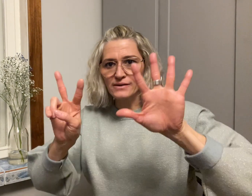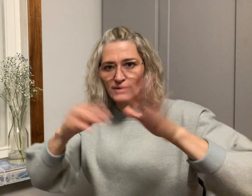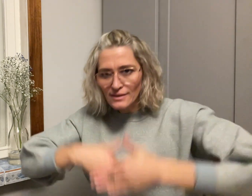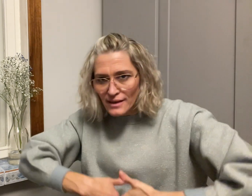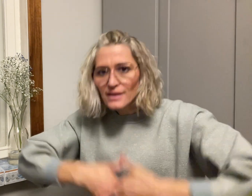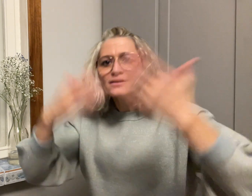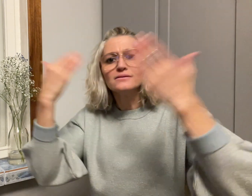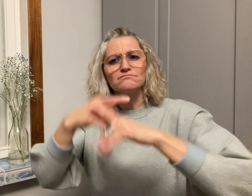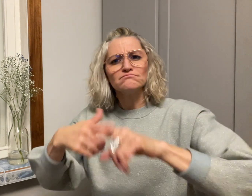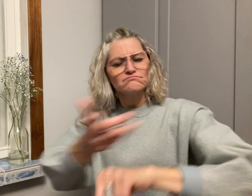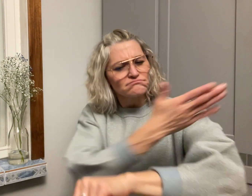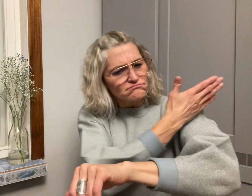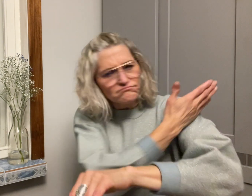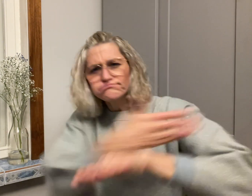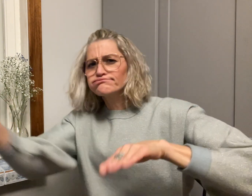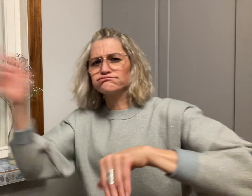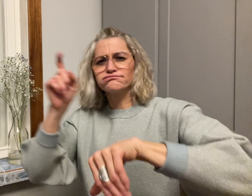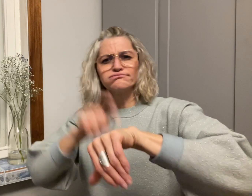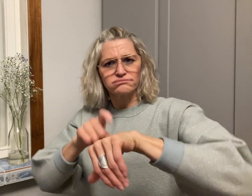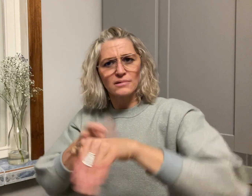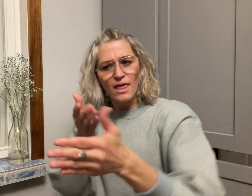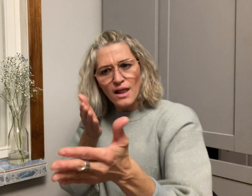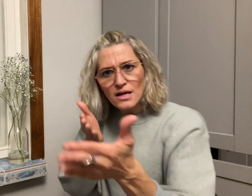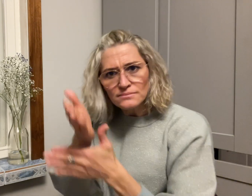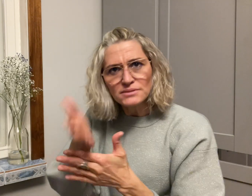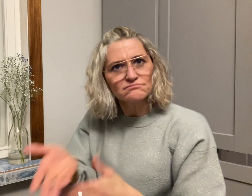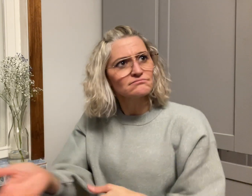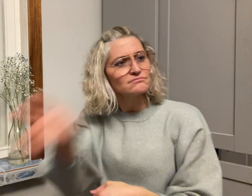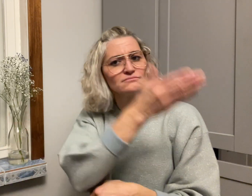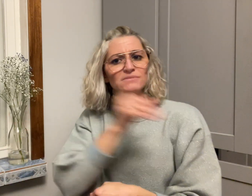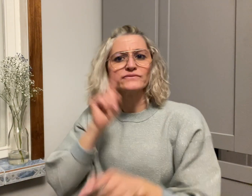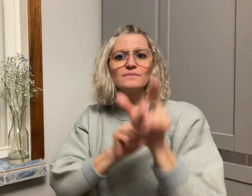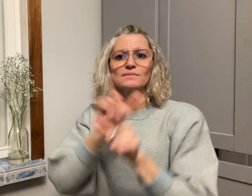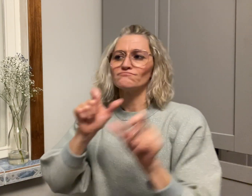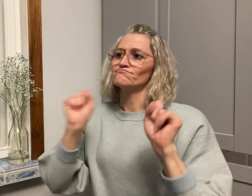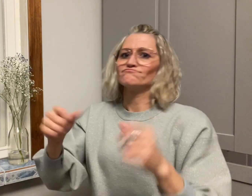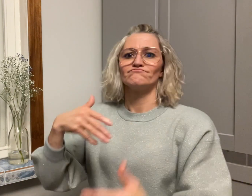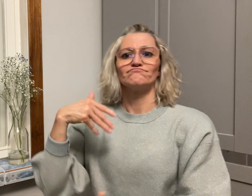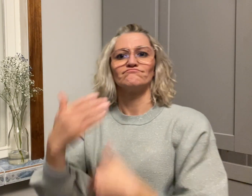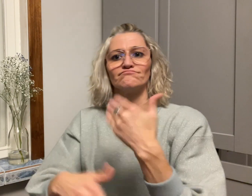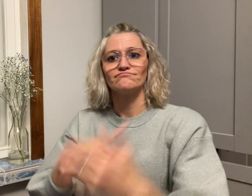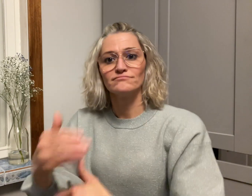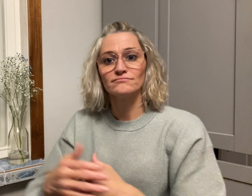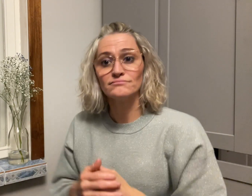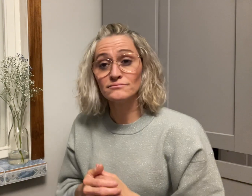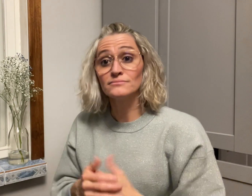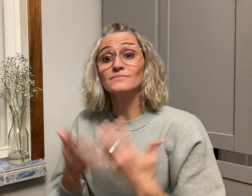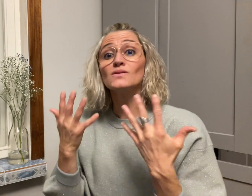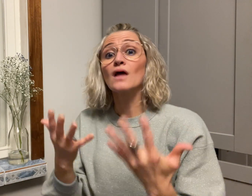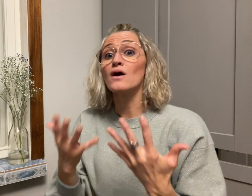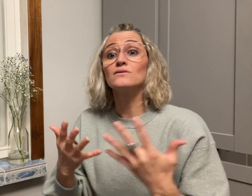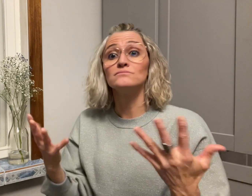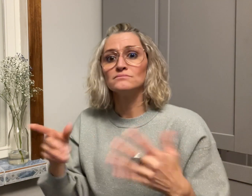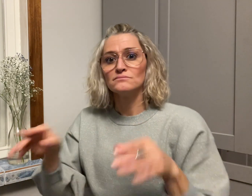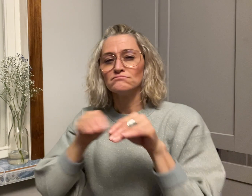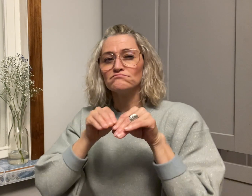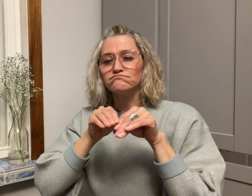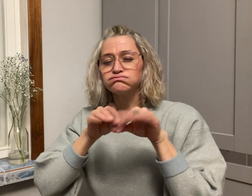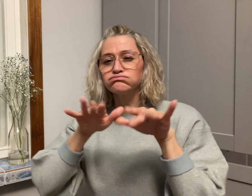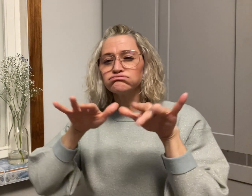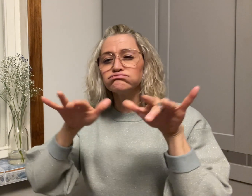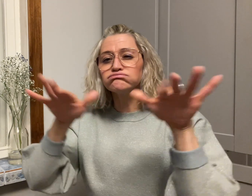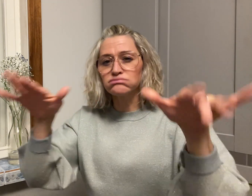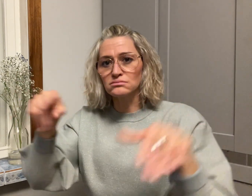on enabling 24/7 accessibility for Deaf people.